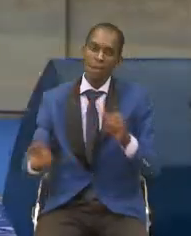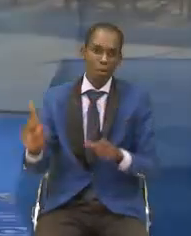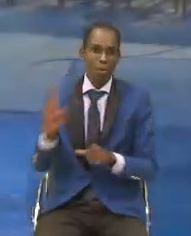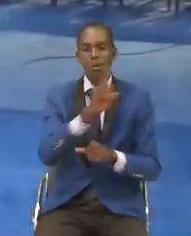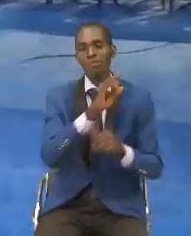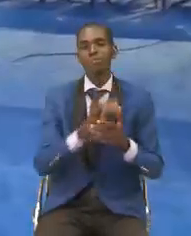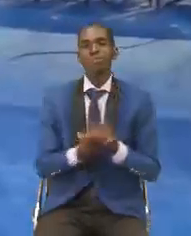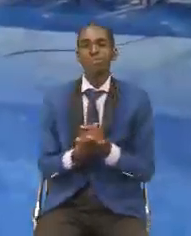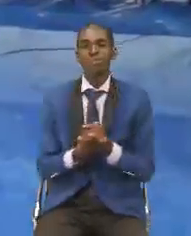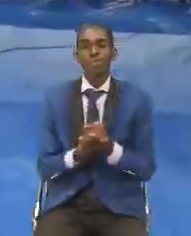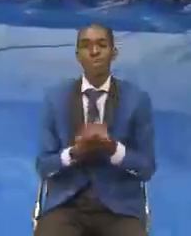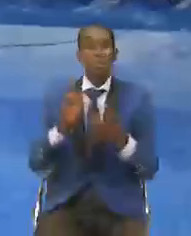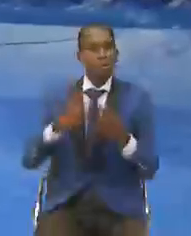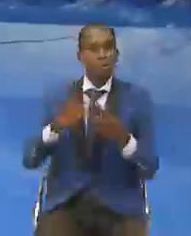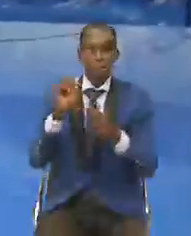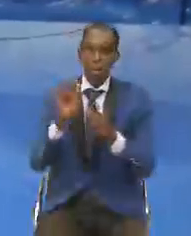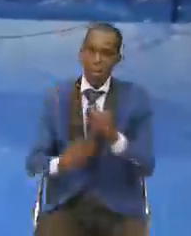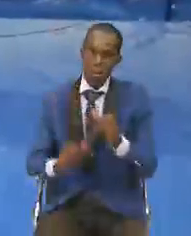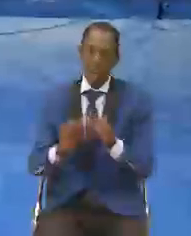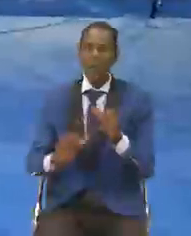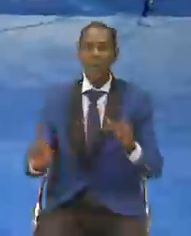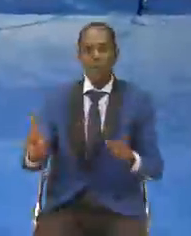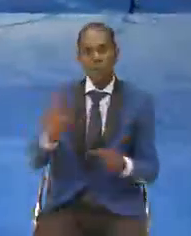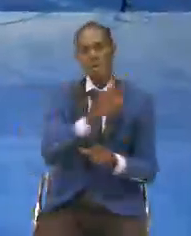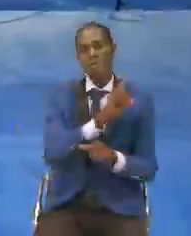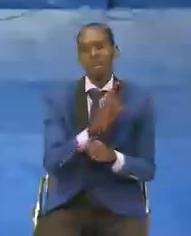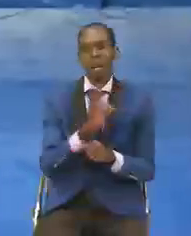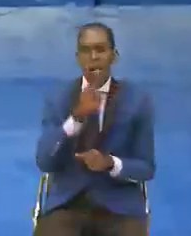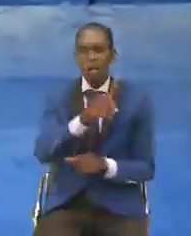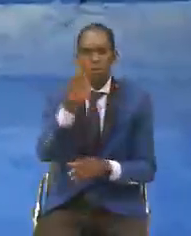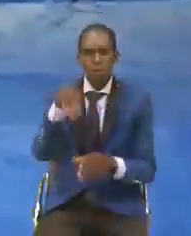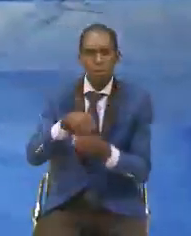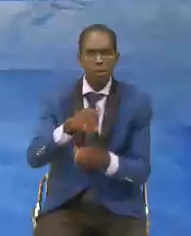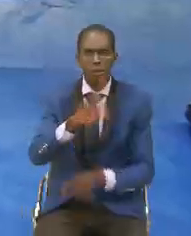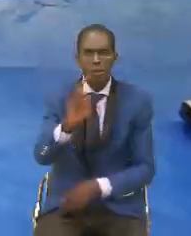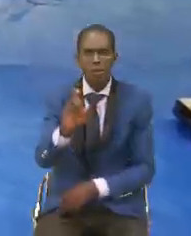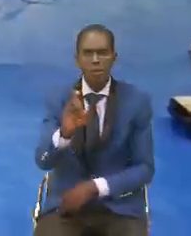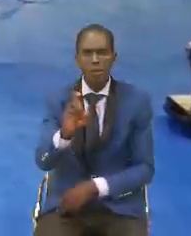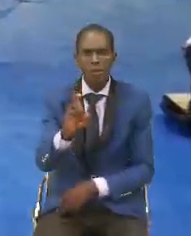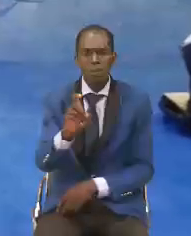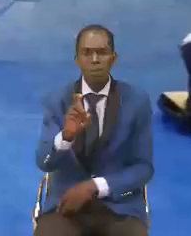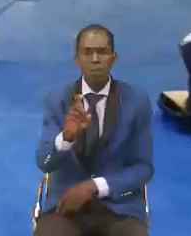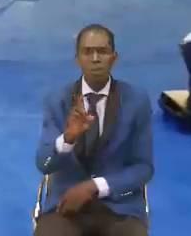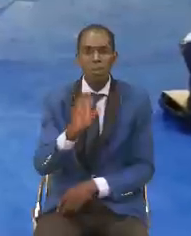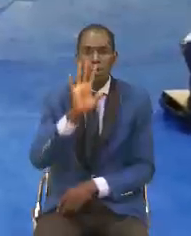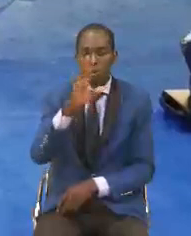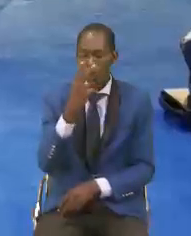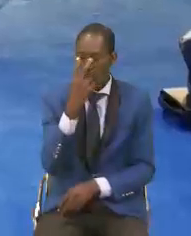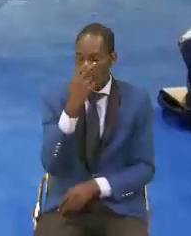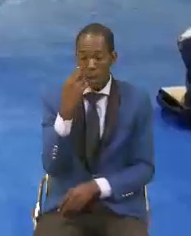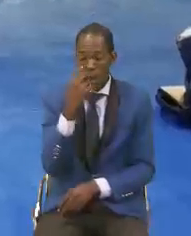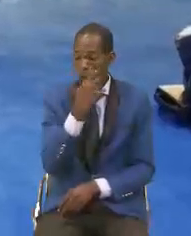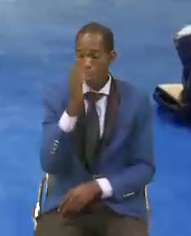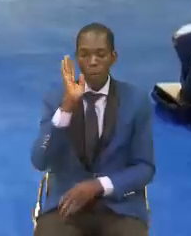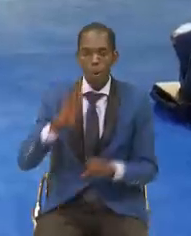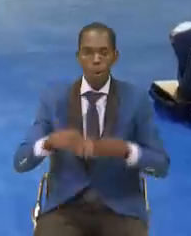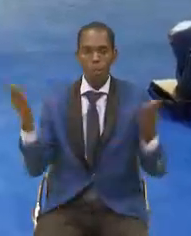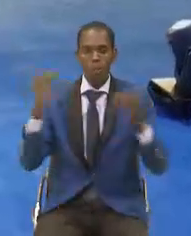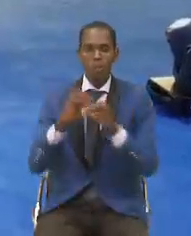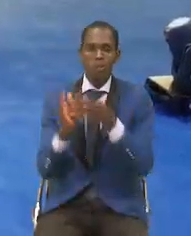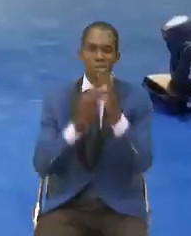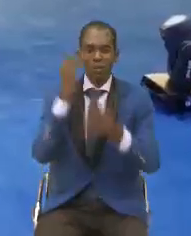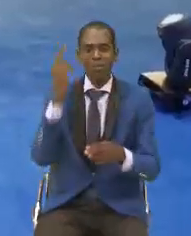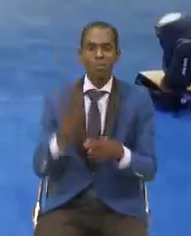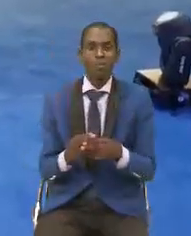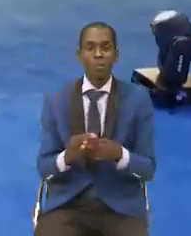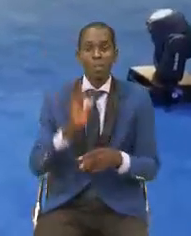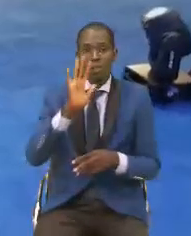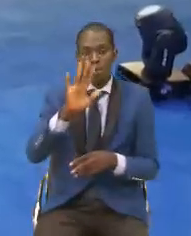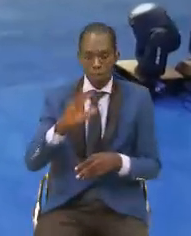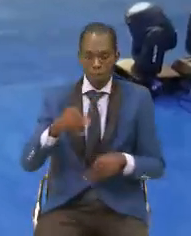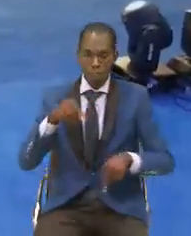wonderful to everyone am i there to everyone are you included your blindness tonight will open